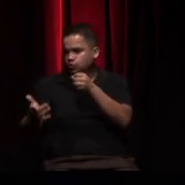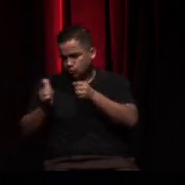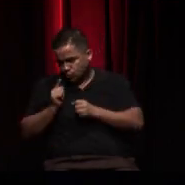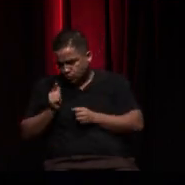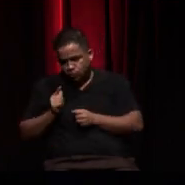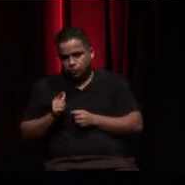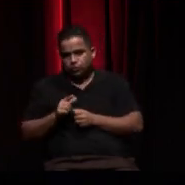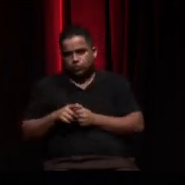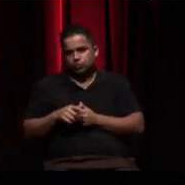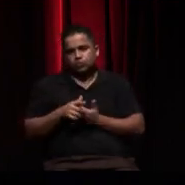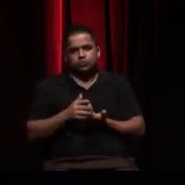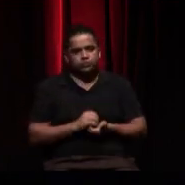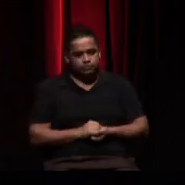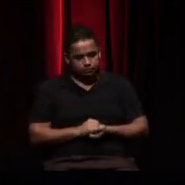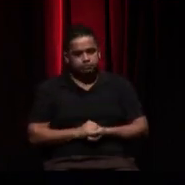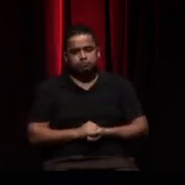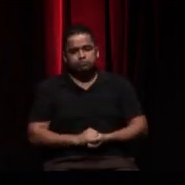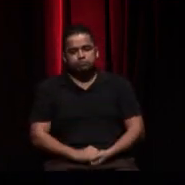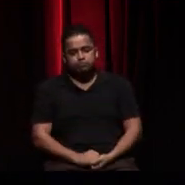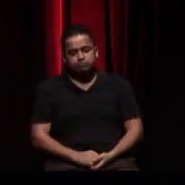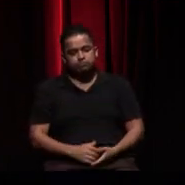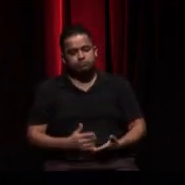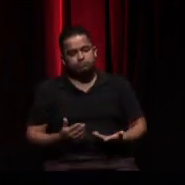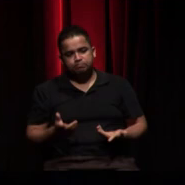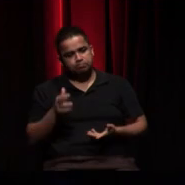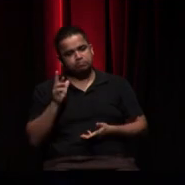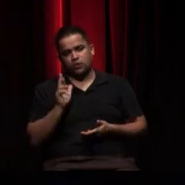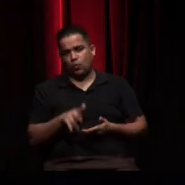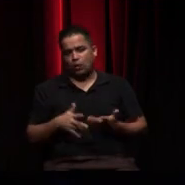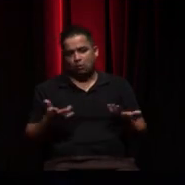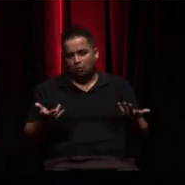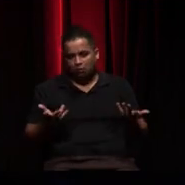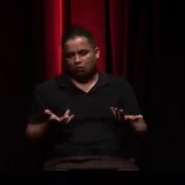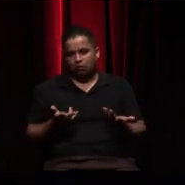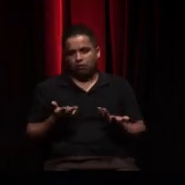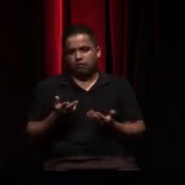was not born in 2018